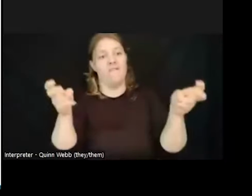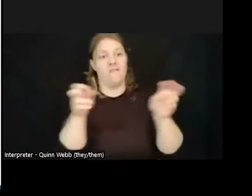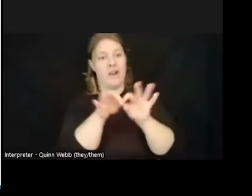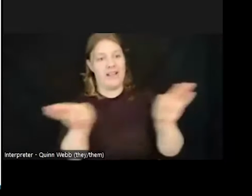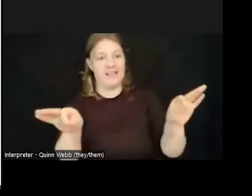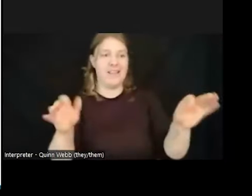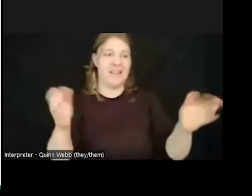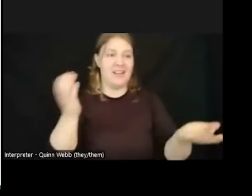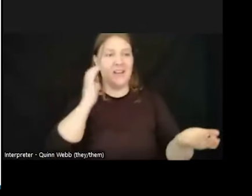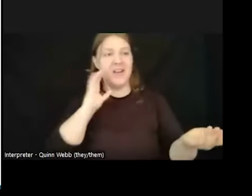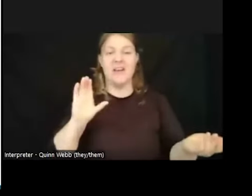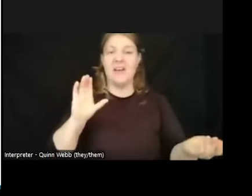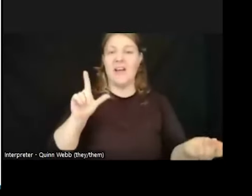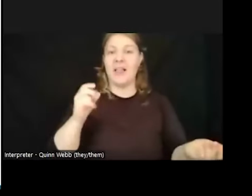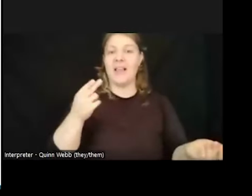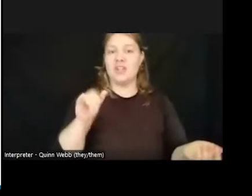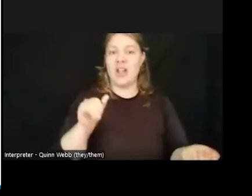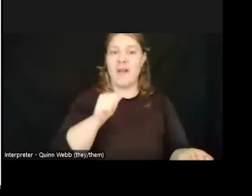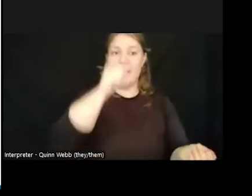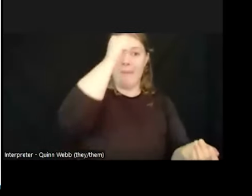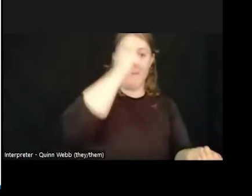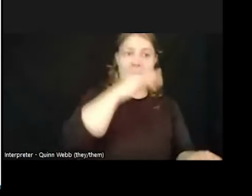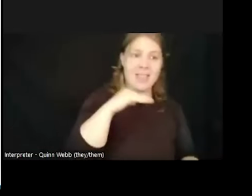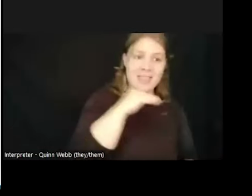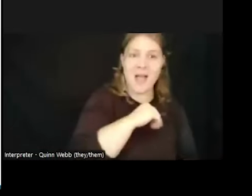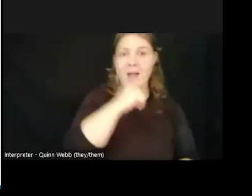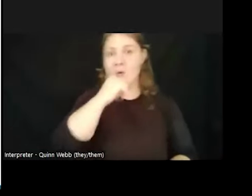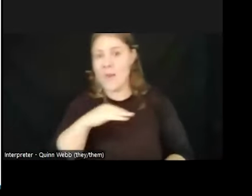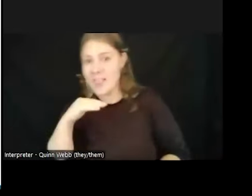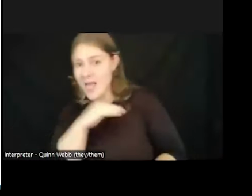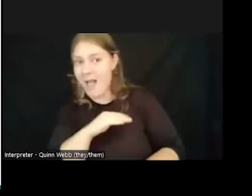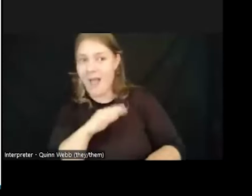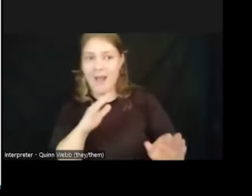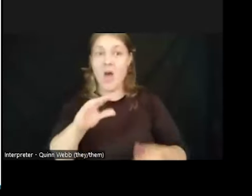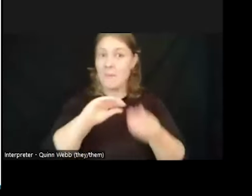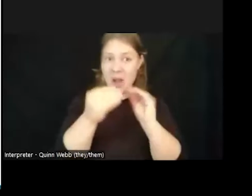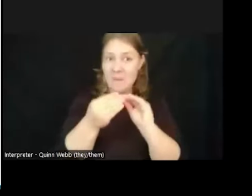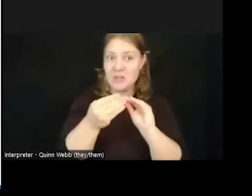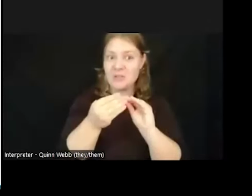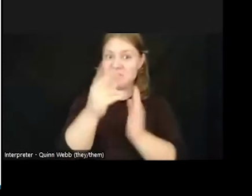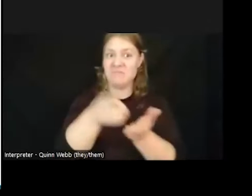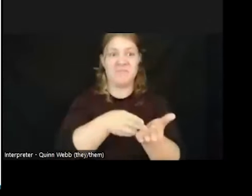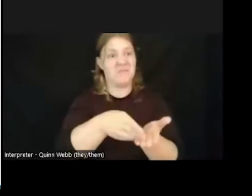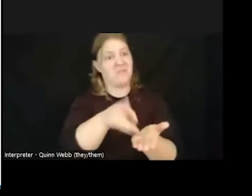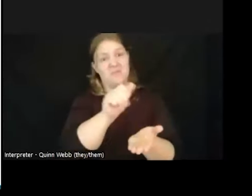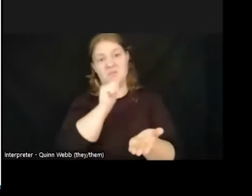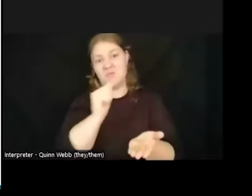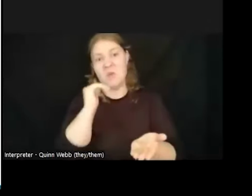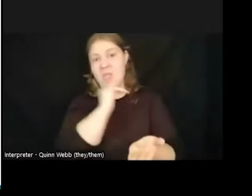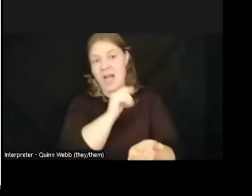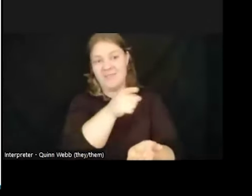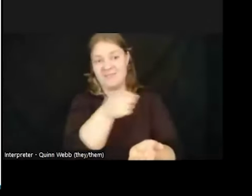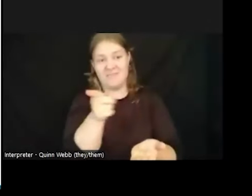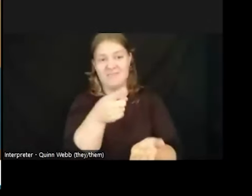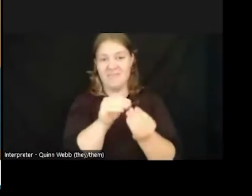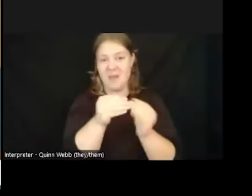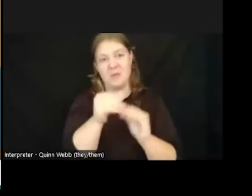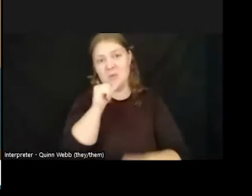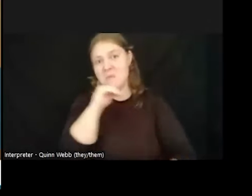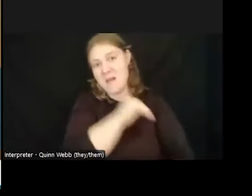to say men lie women lie numbers don't lie those are numbers don't lie they really don't